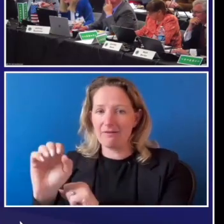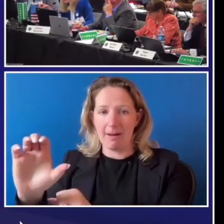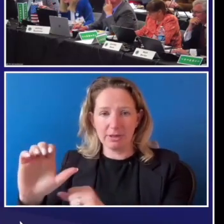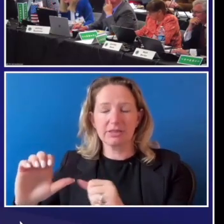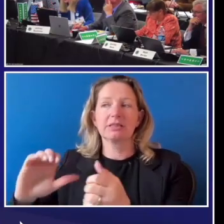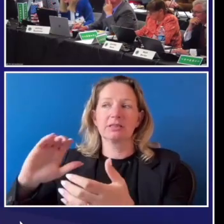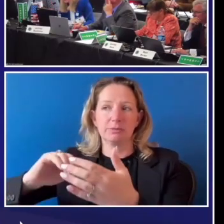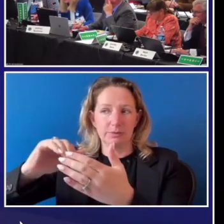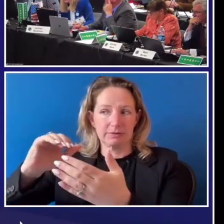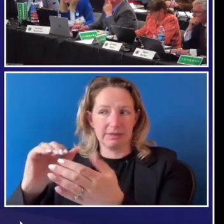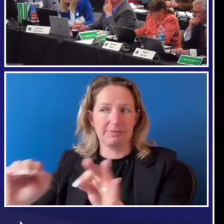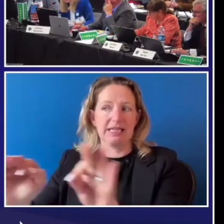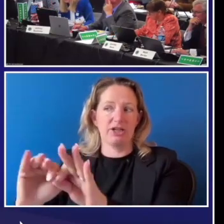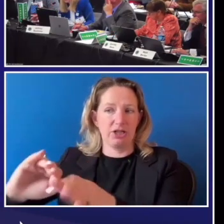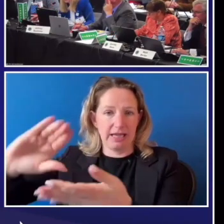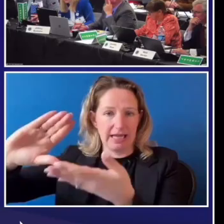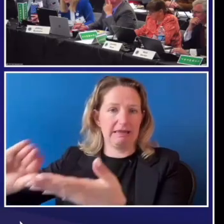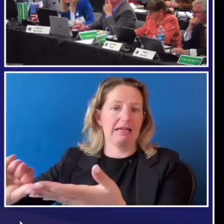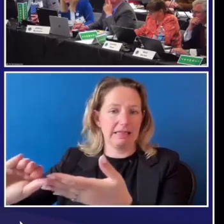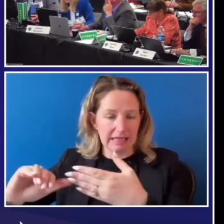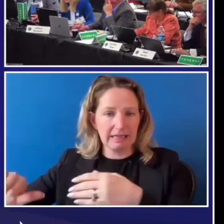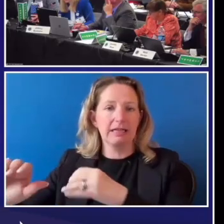So it's essentially the product dimension of a market definition.